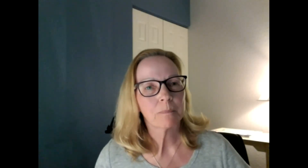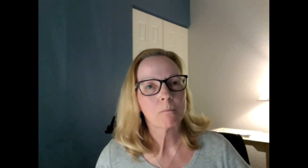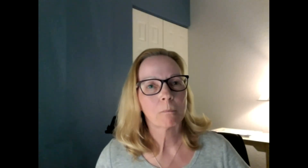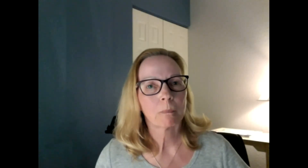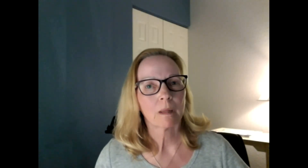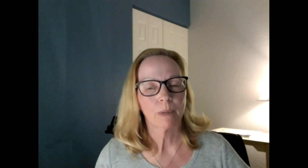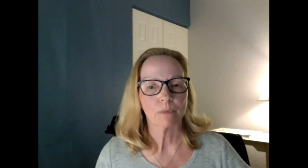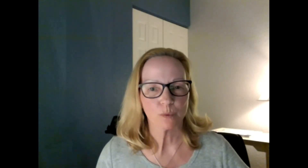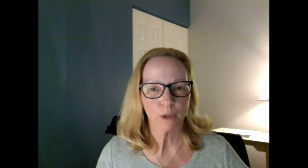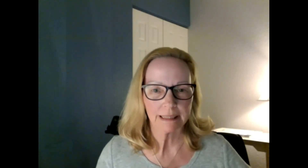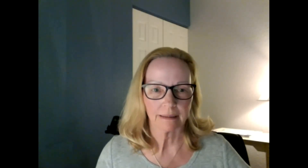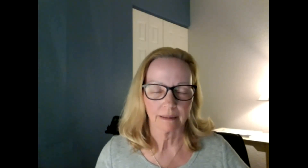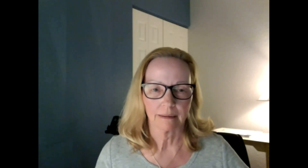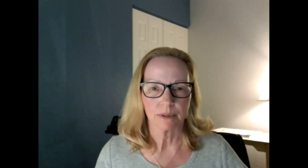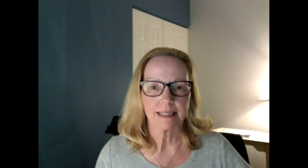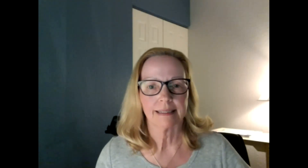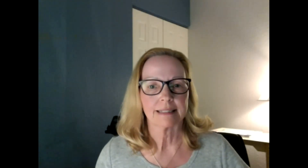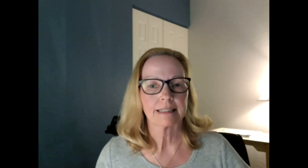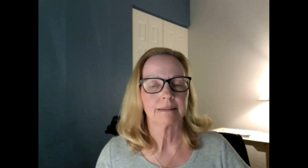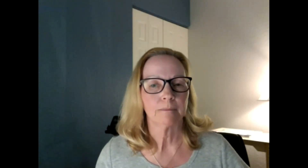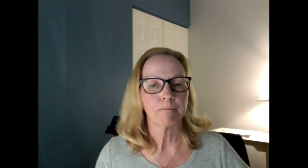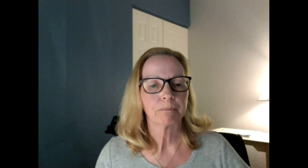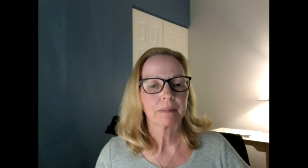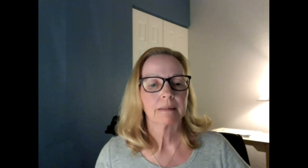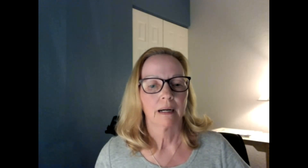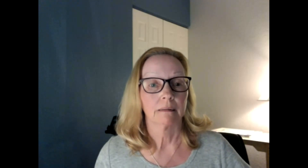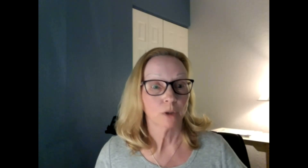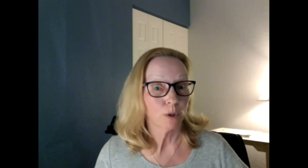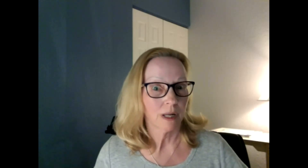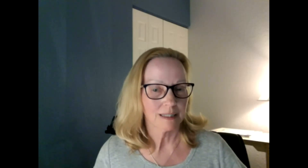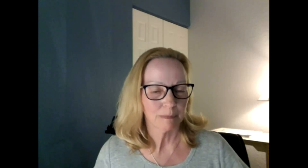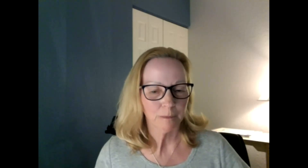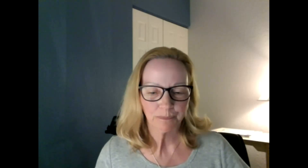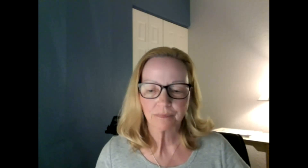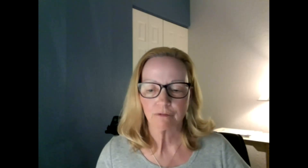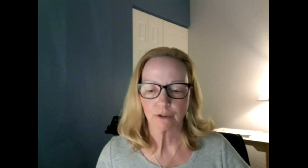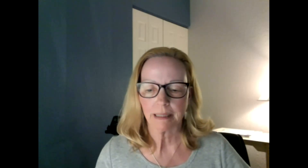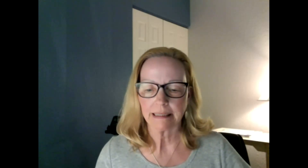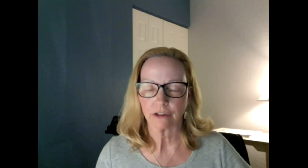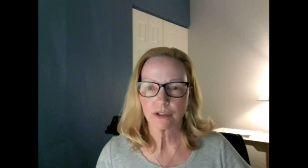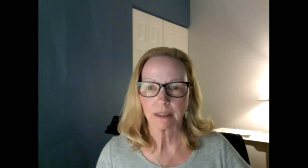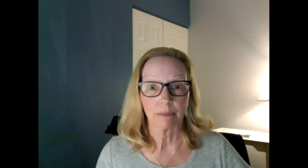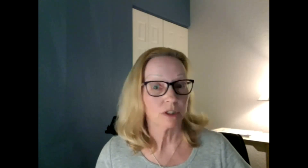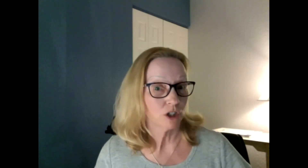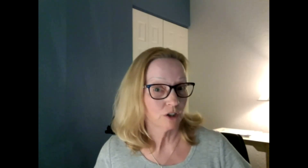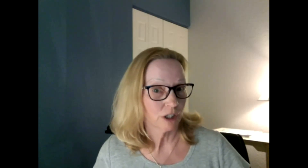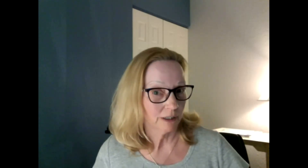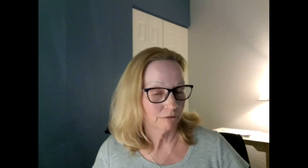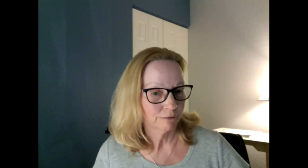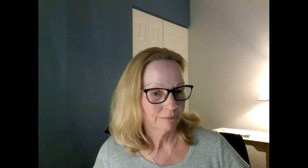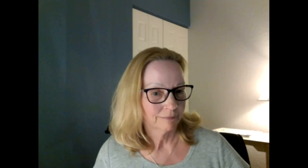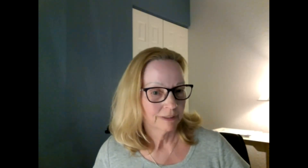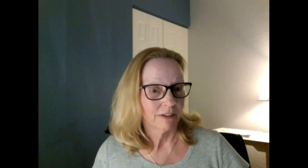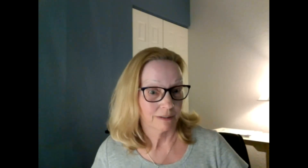when I was working I was at a local hospital for many years and I